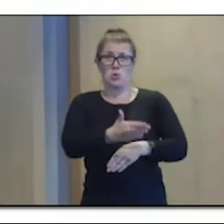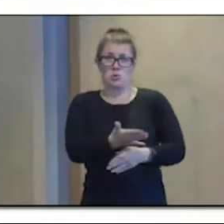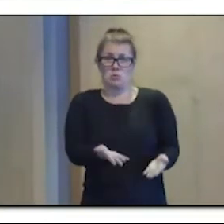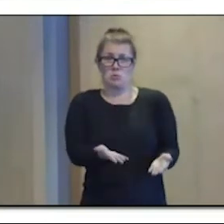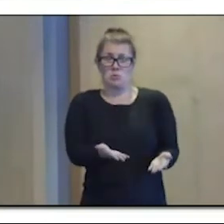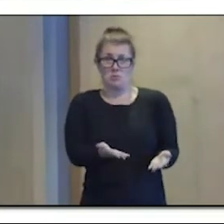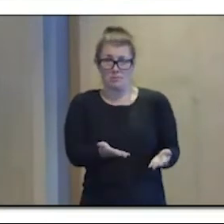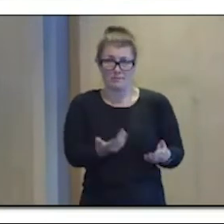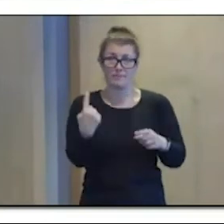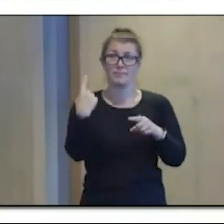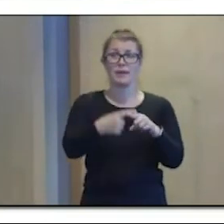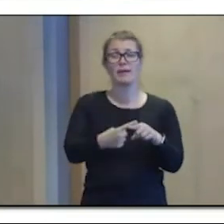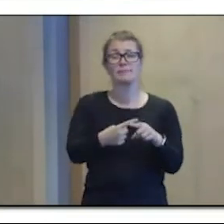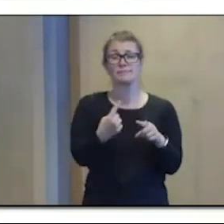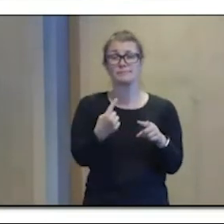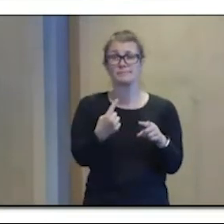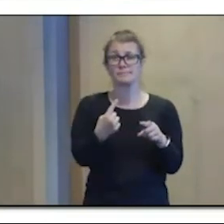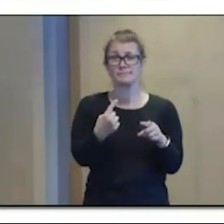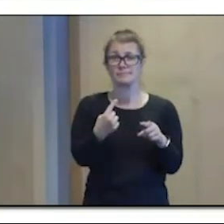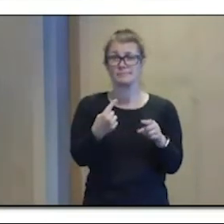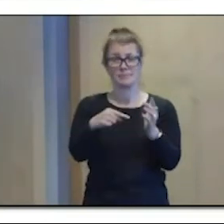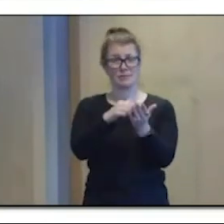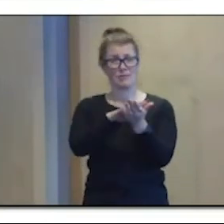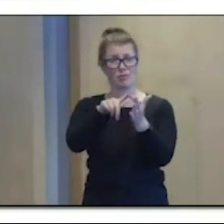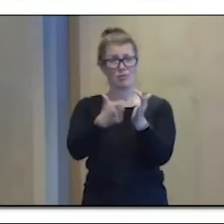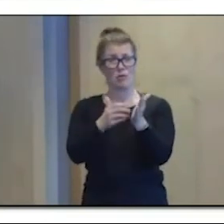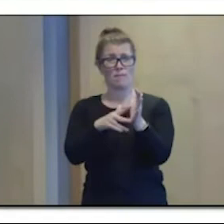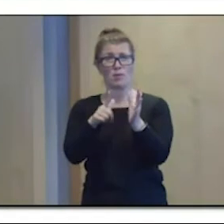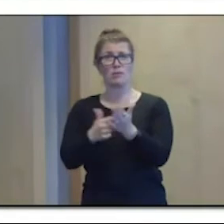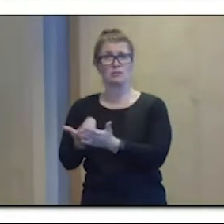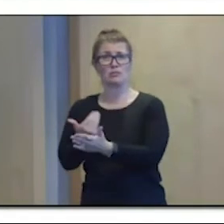And also I've just mentioned so I've got their thermal storage which is the hot water tank